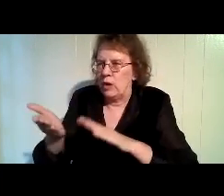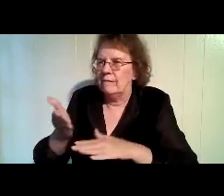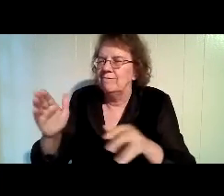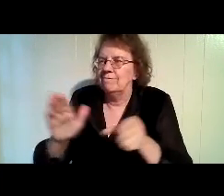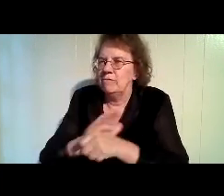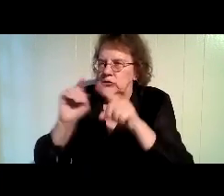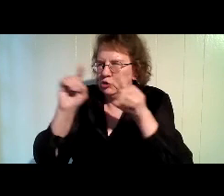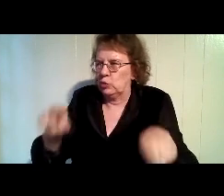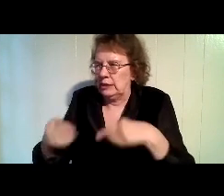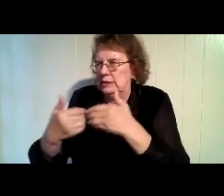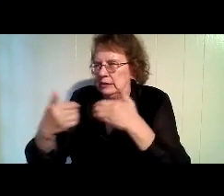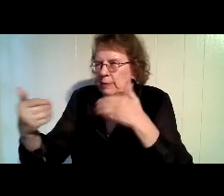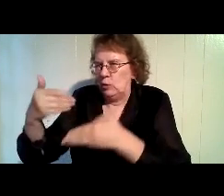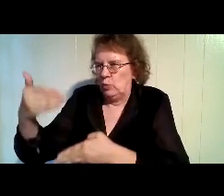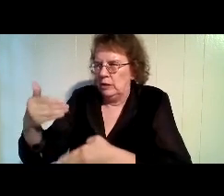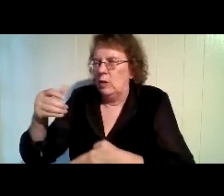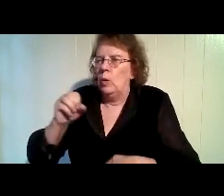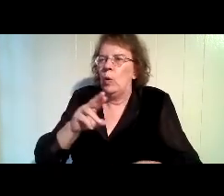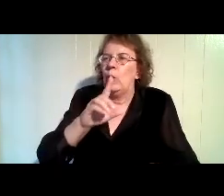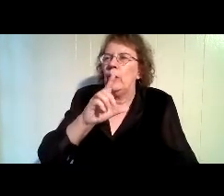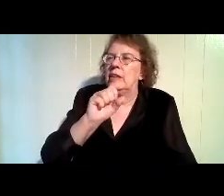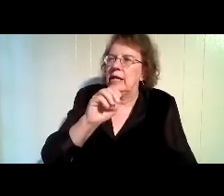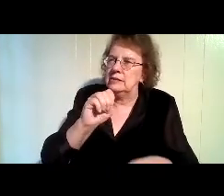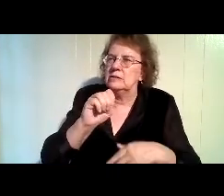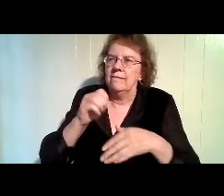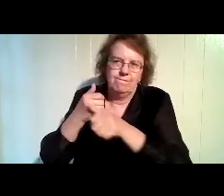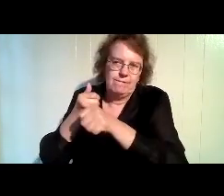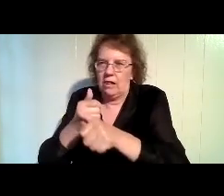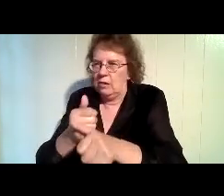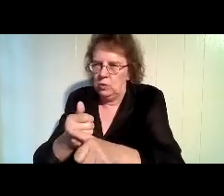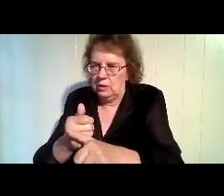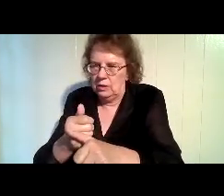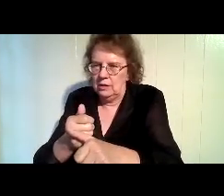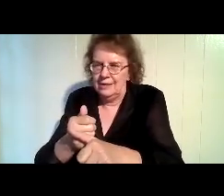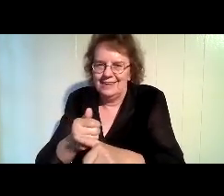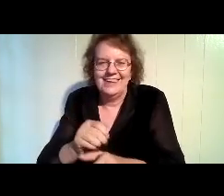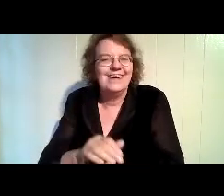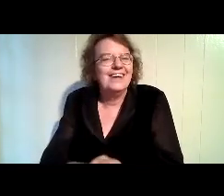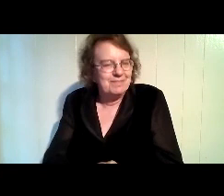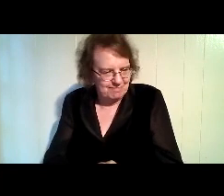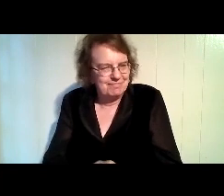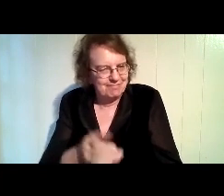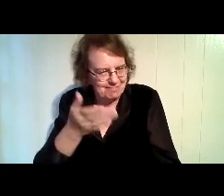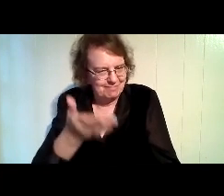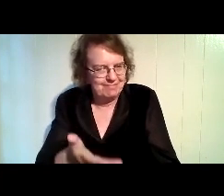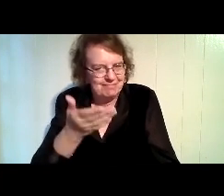as a lens that follows your mouse pointer around the screen. Turned on Mac. There we go. Sorry, I tried to pause it.